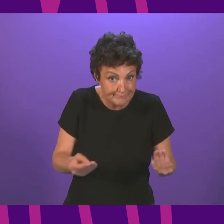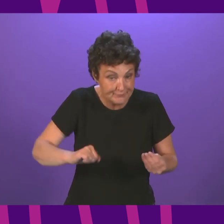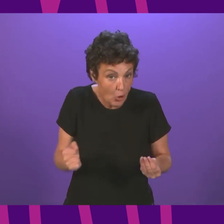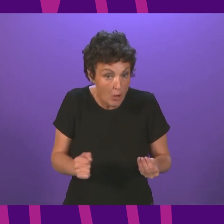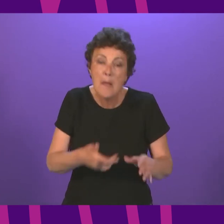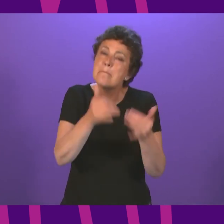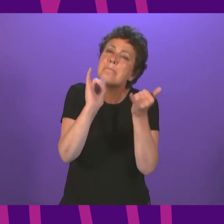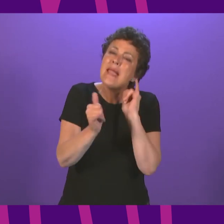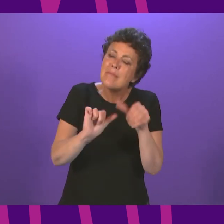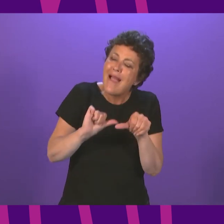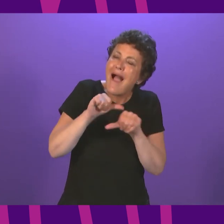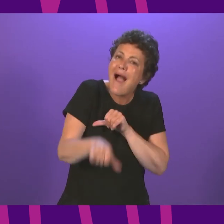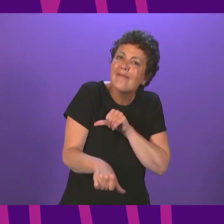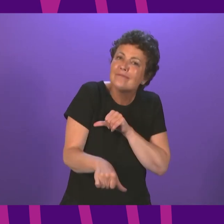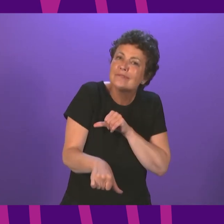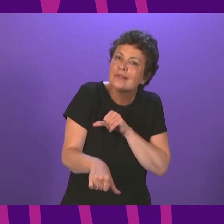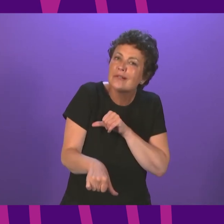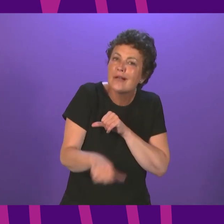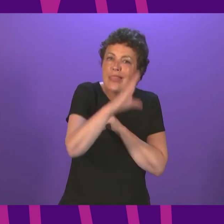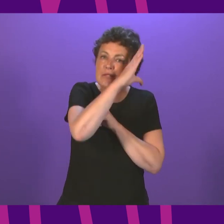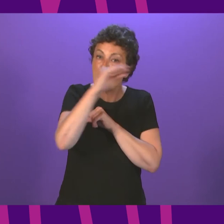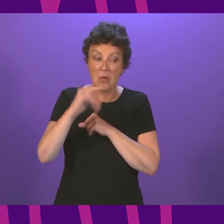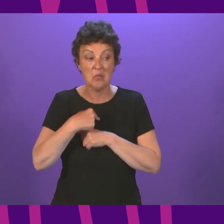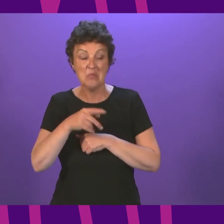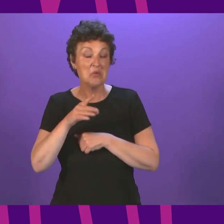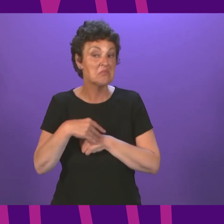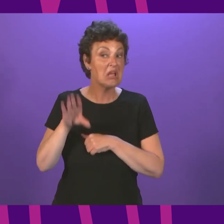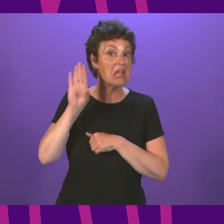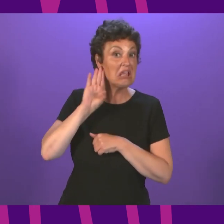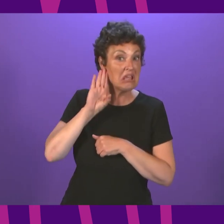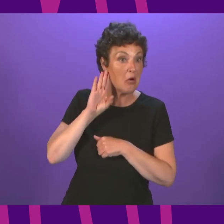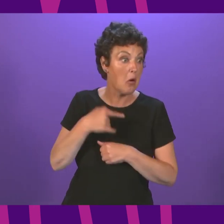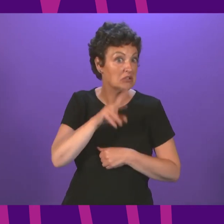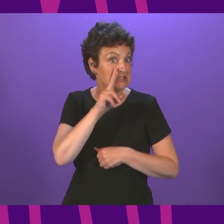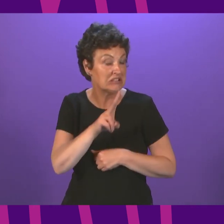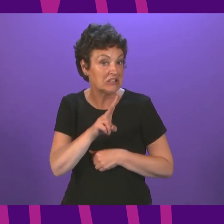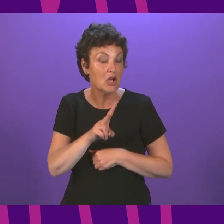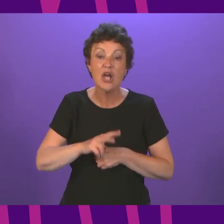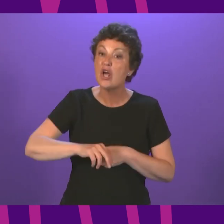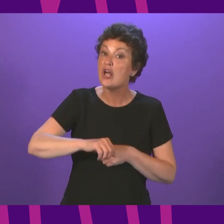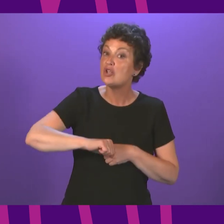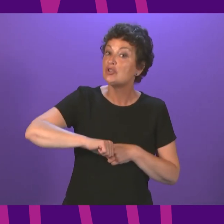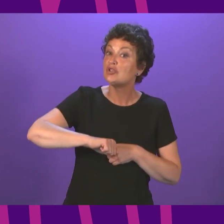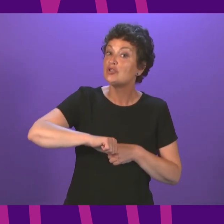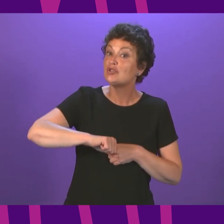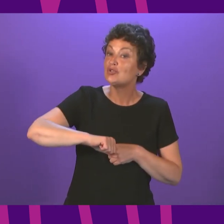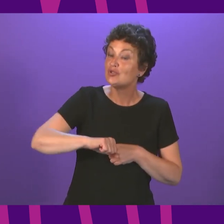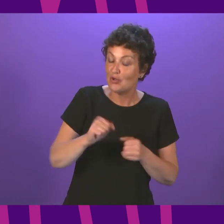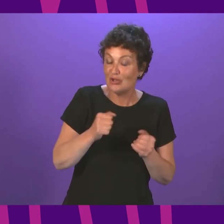that we are heading into recess in a few minutes, what parliamentary procedures are in place to ensure that we have time to scrutinise such publications?